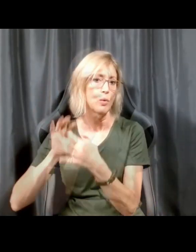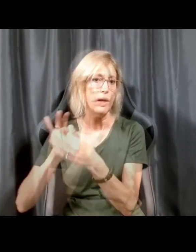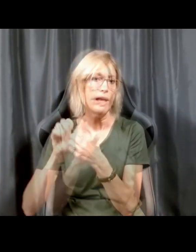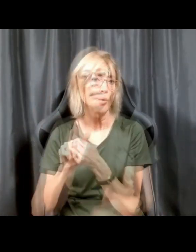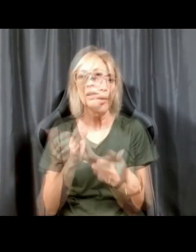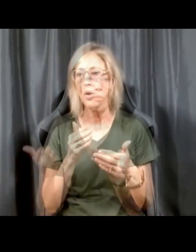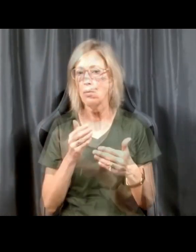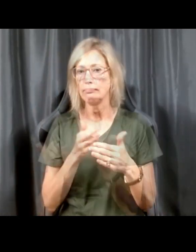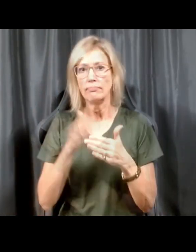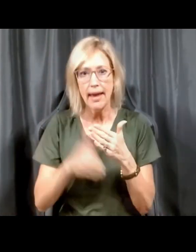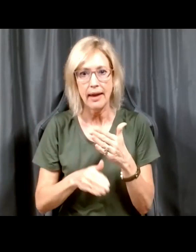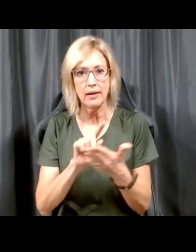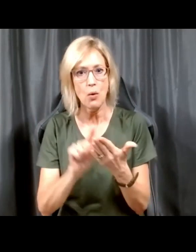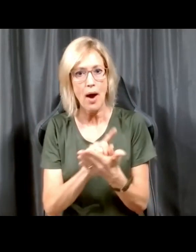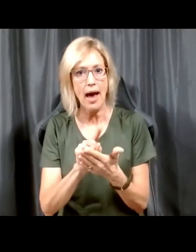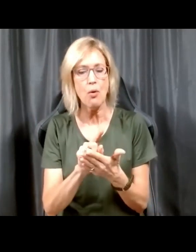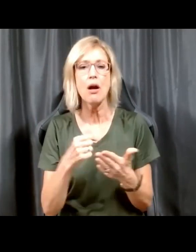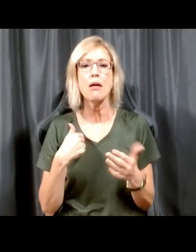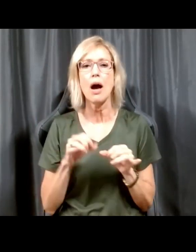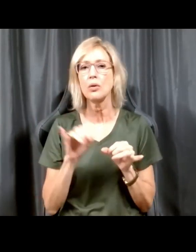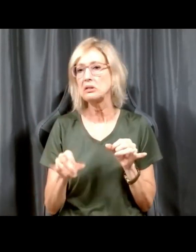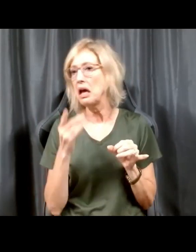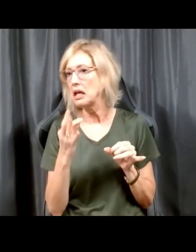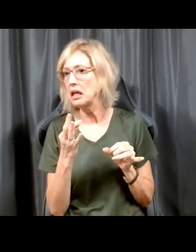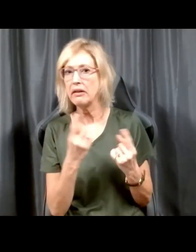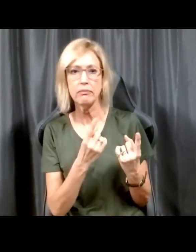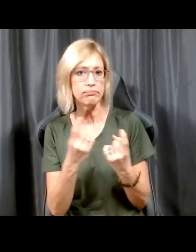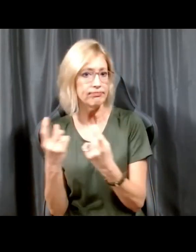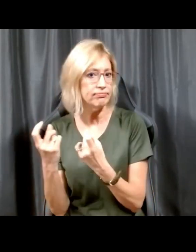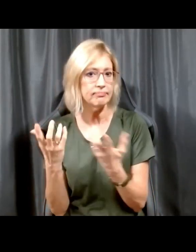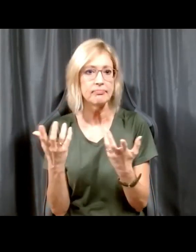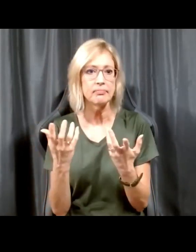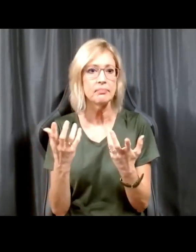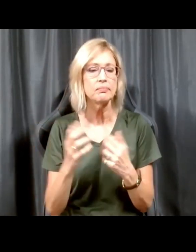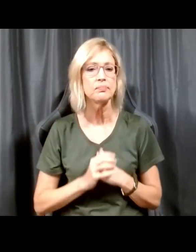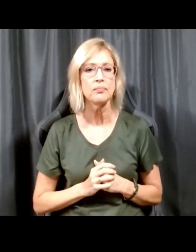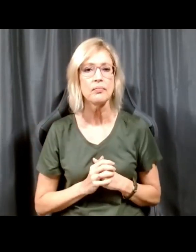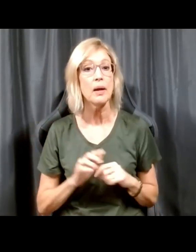we're coming up on end of our hour. Hang out for a little bit if anybody wants to ask any more questions. Otherwise, thank